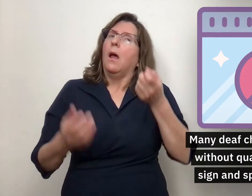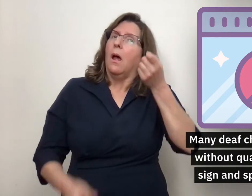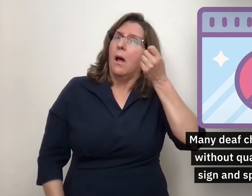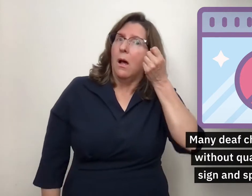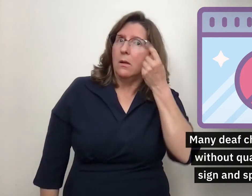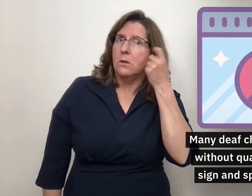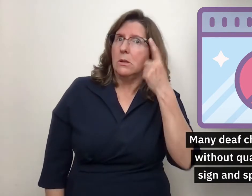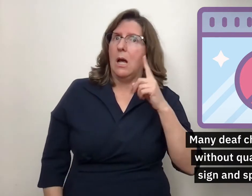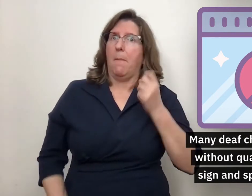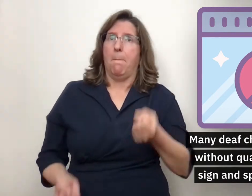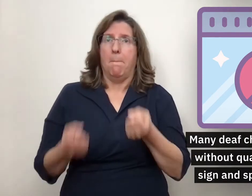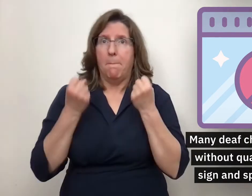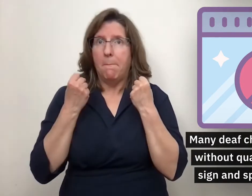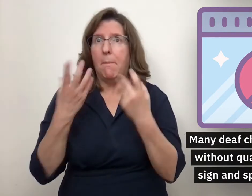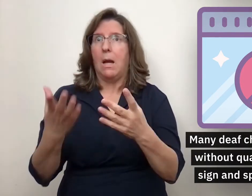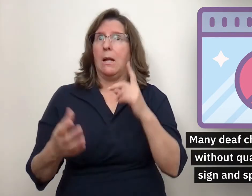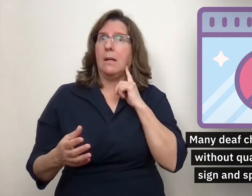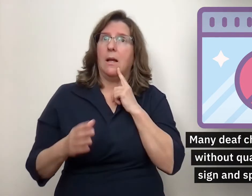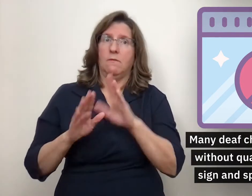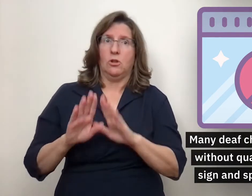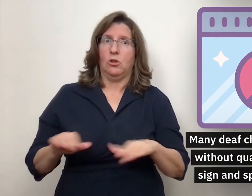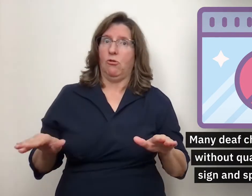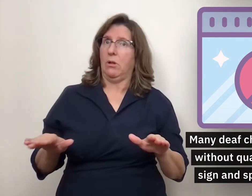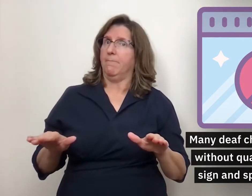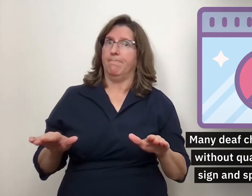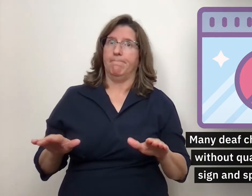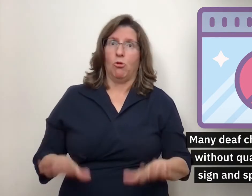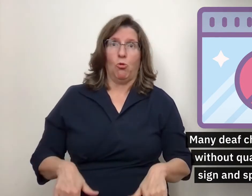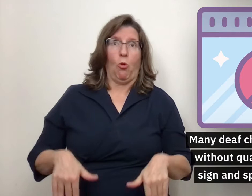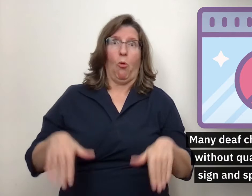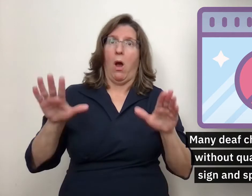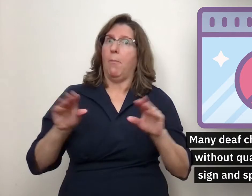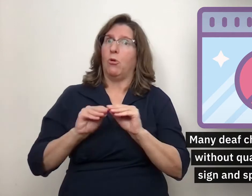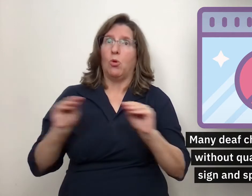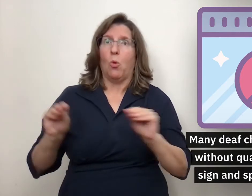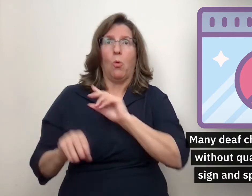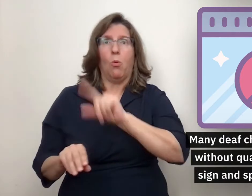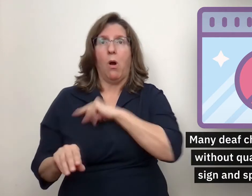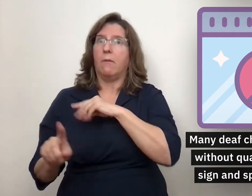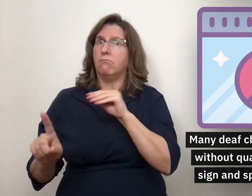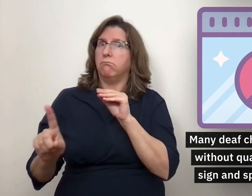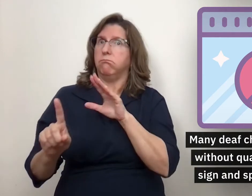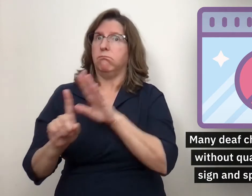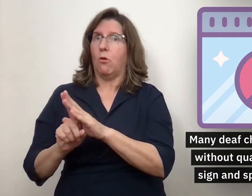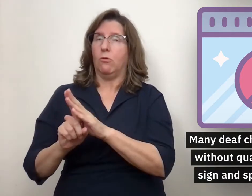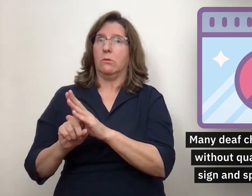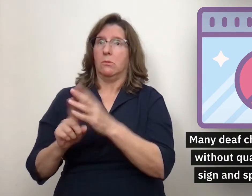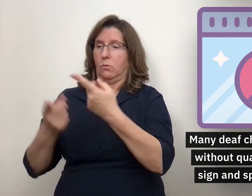Keep in mind that many deaf children grow up in environments WITHOUT exposure to quality language